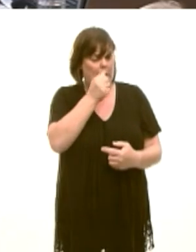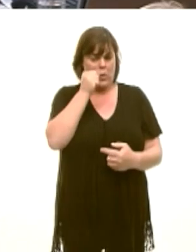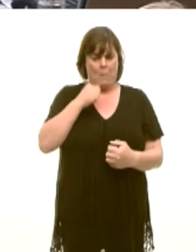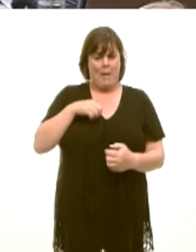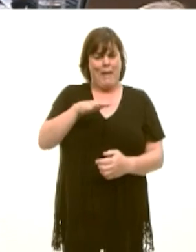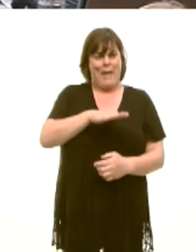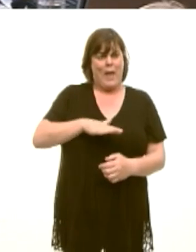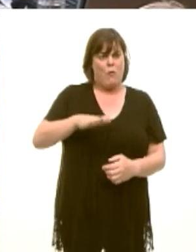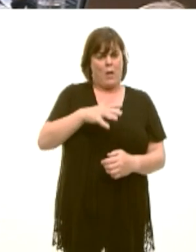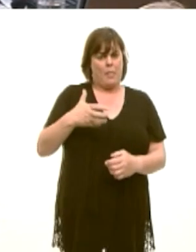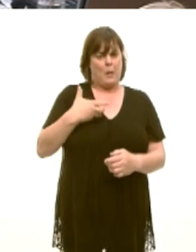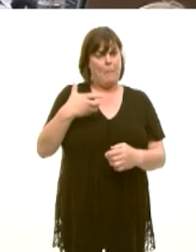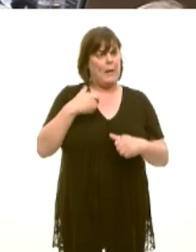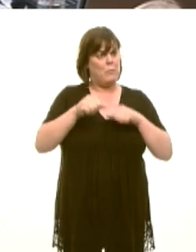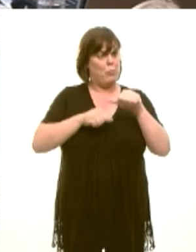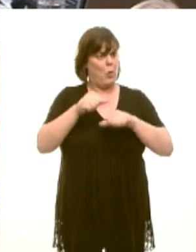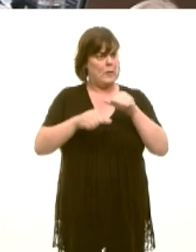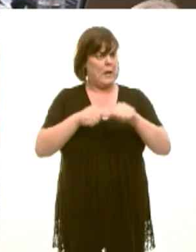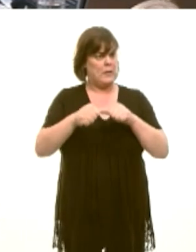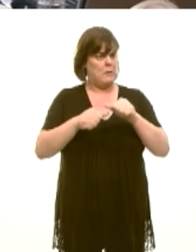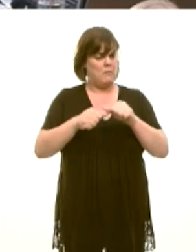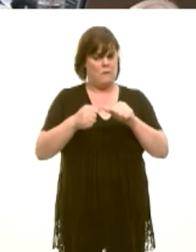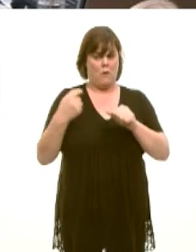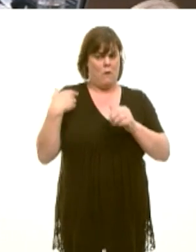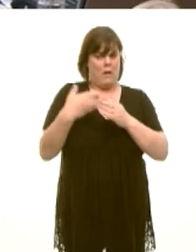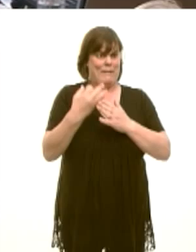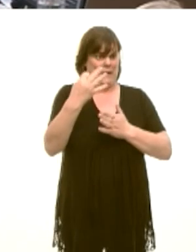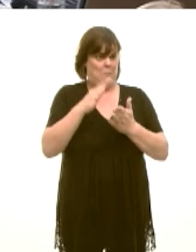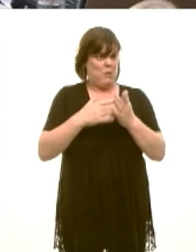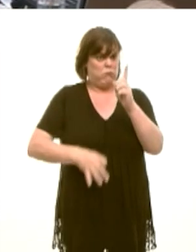process has improved dramatically from where it was a year and a half ago. That much is